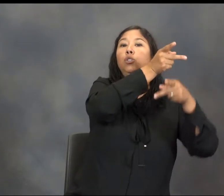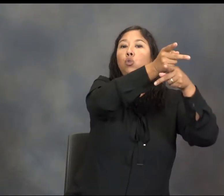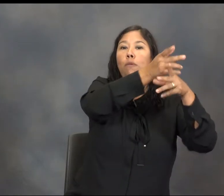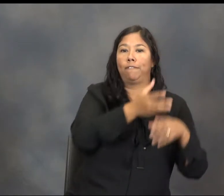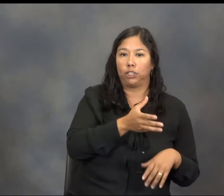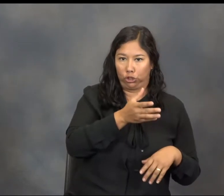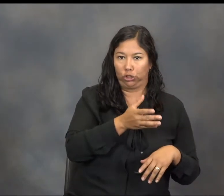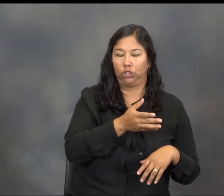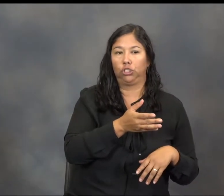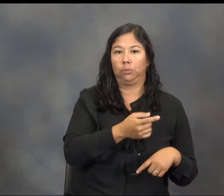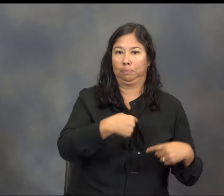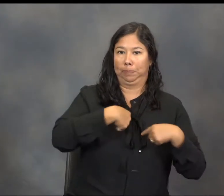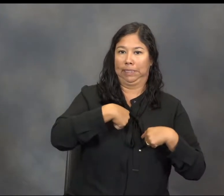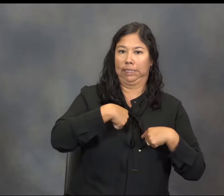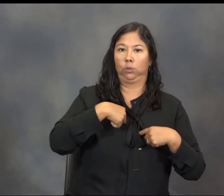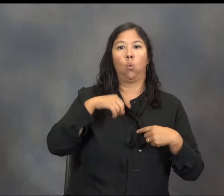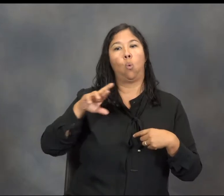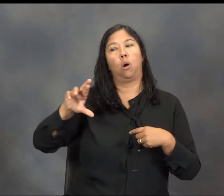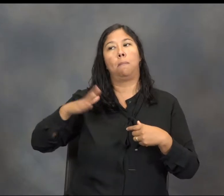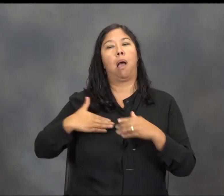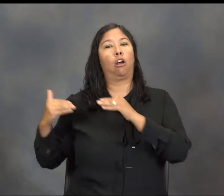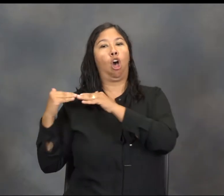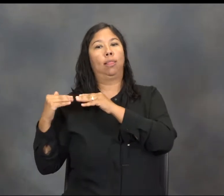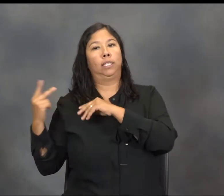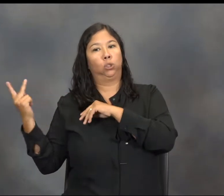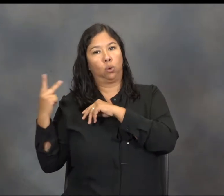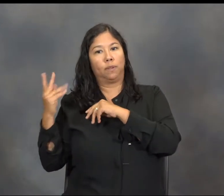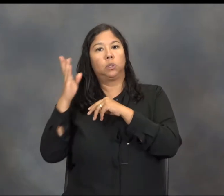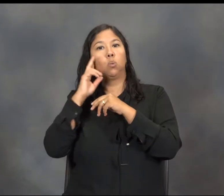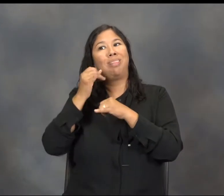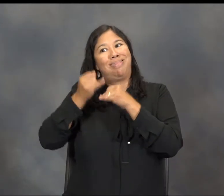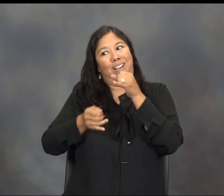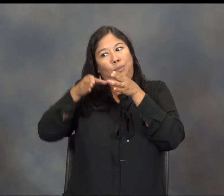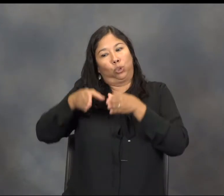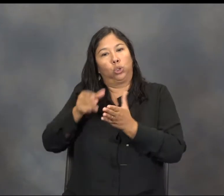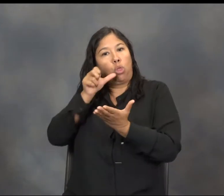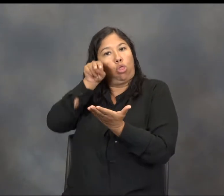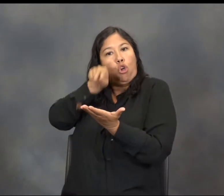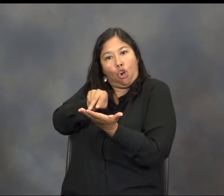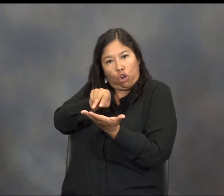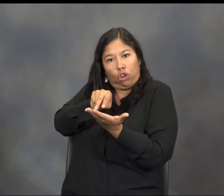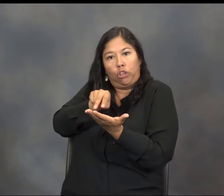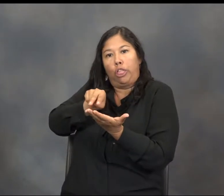or my colleague who is a site coordinator. We take a third look at everything